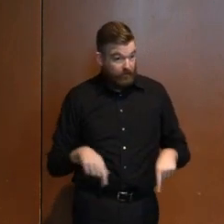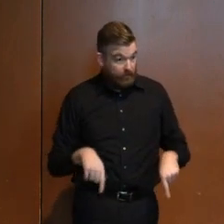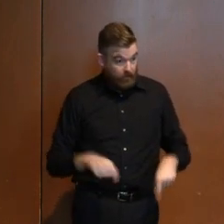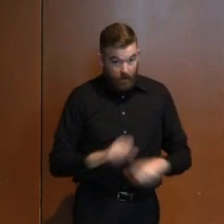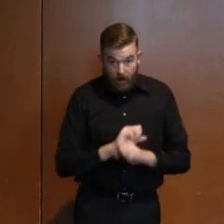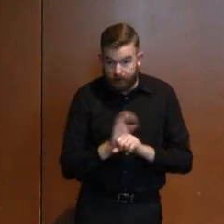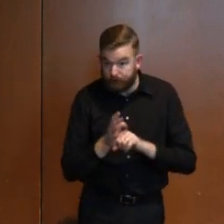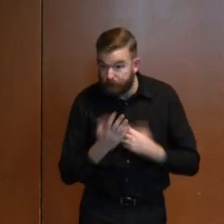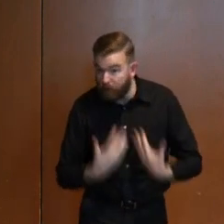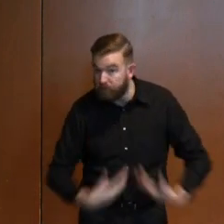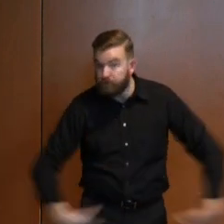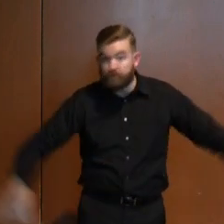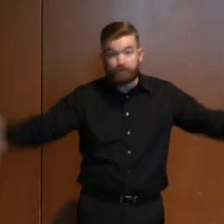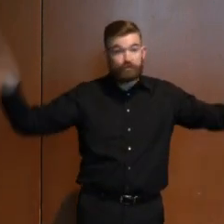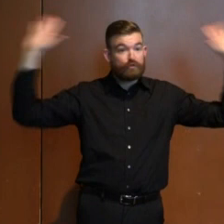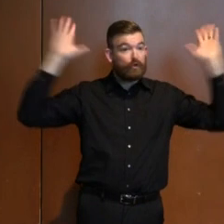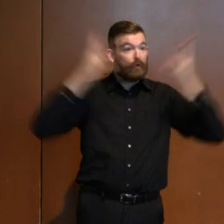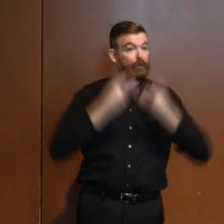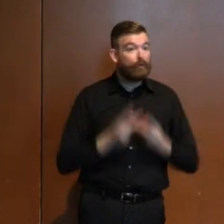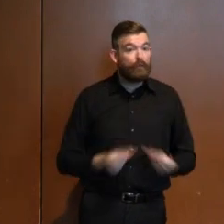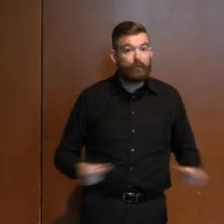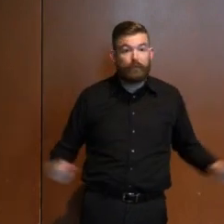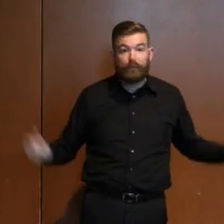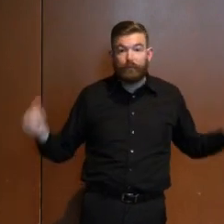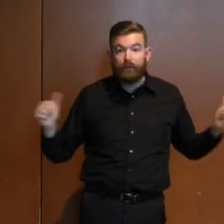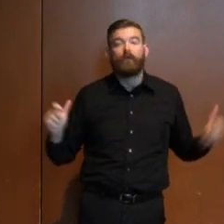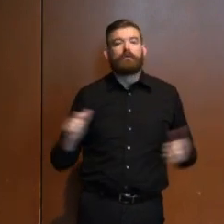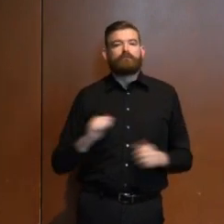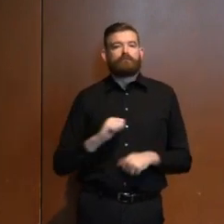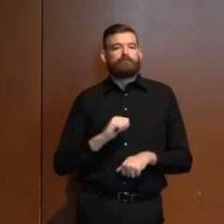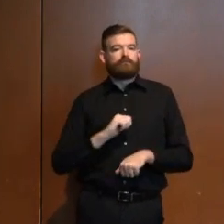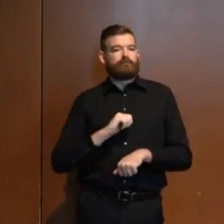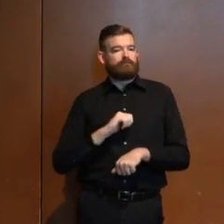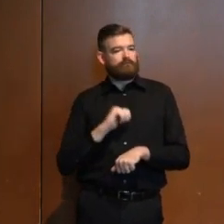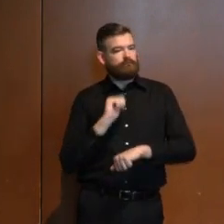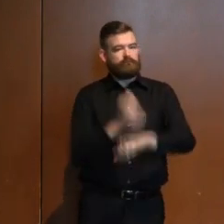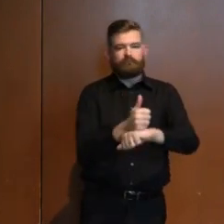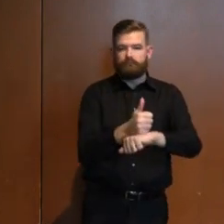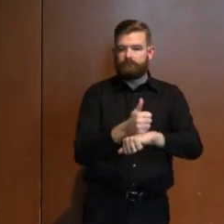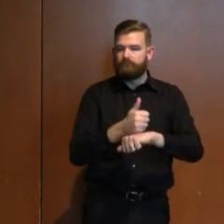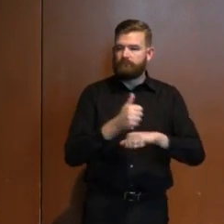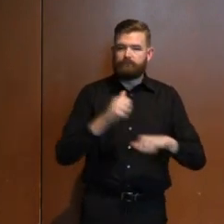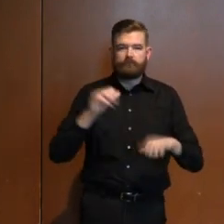AND HELP ENSURE THAT ONCE IT IS OVER, WE'LL BE ABLE TO MORE